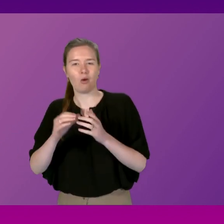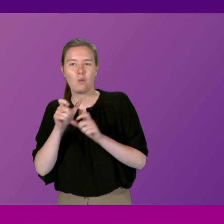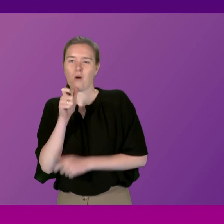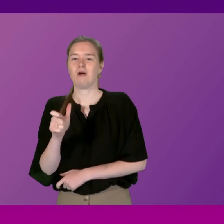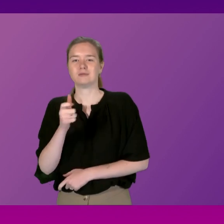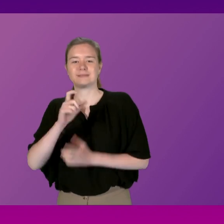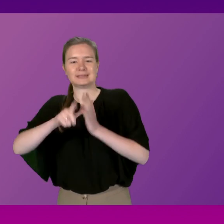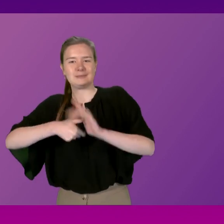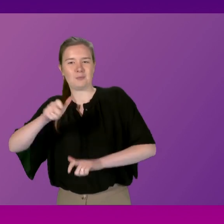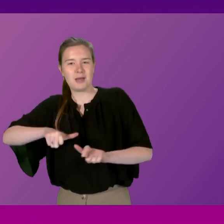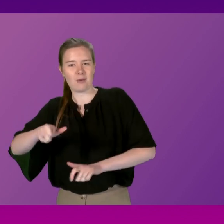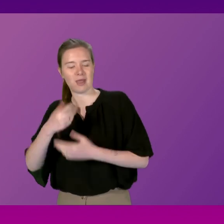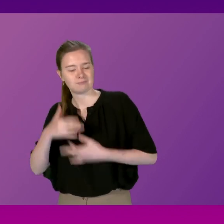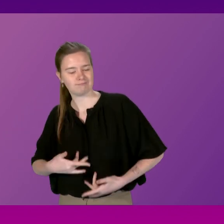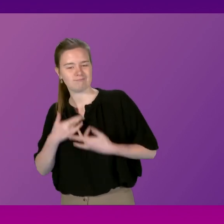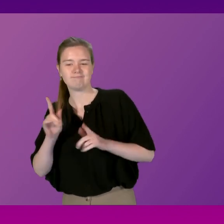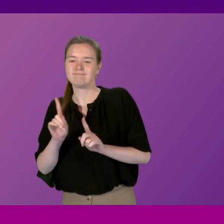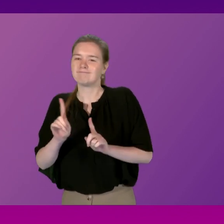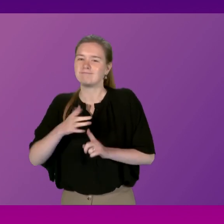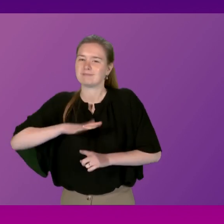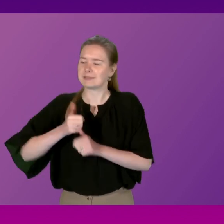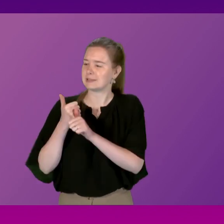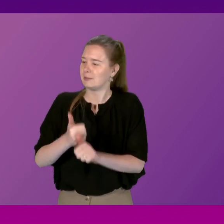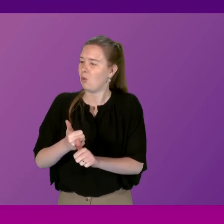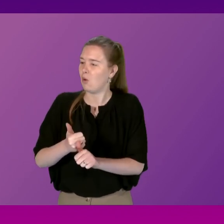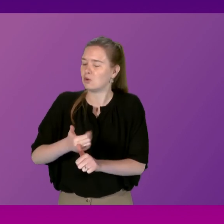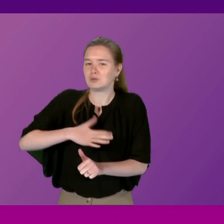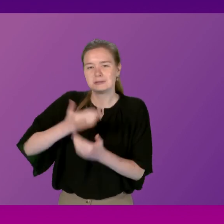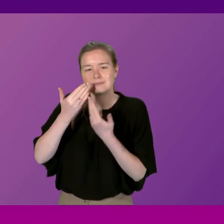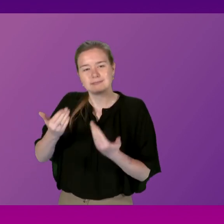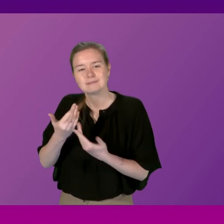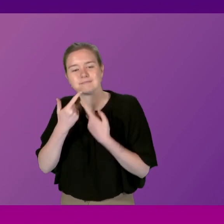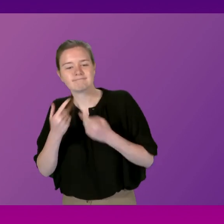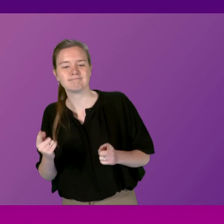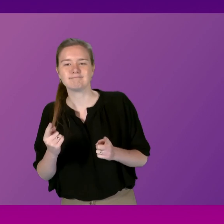From the perception that requiring support is undignified to suggestions that showing